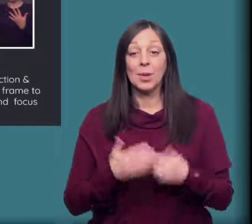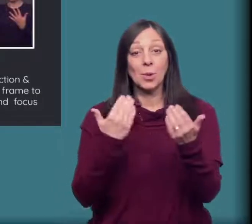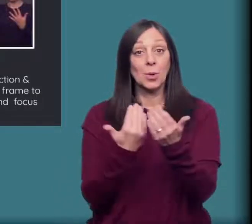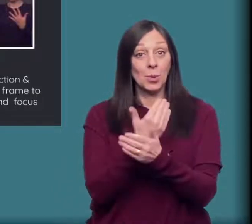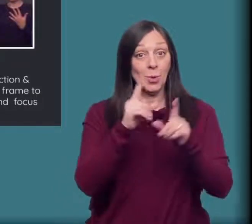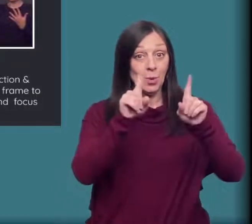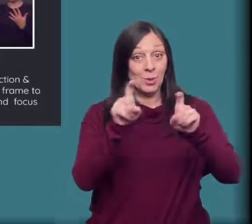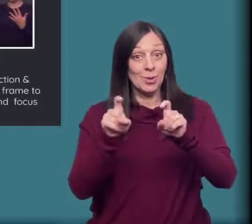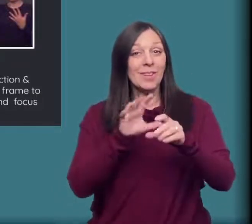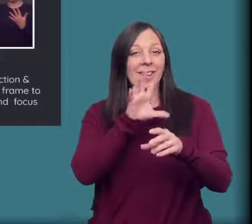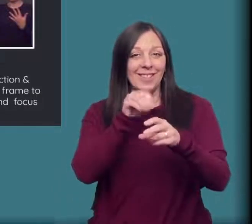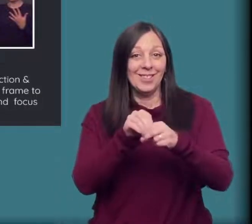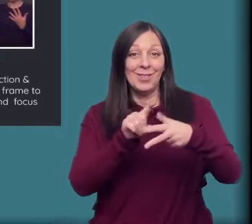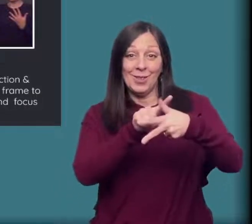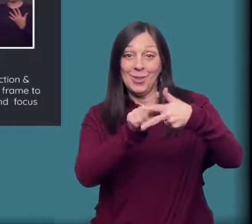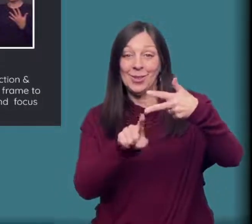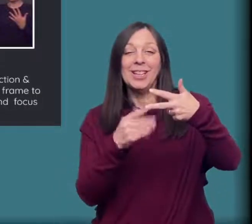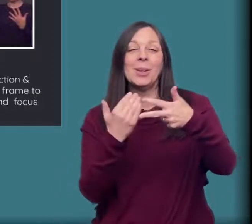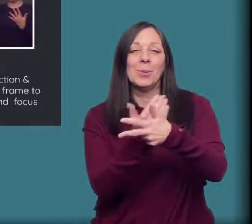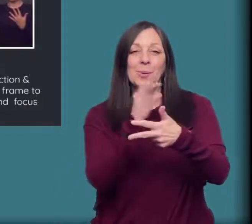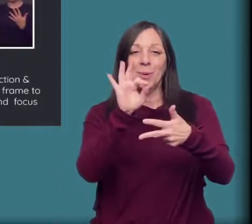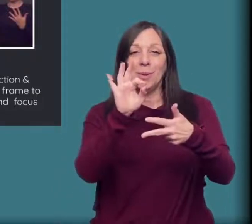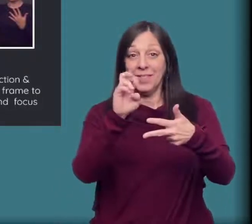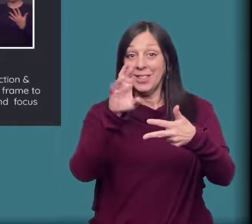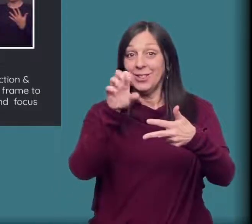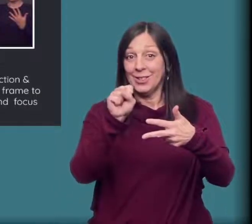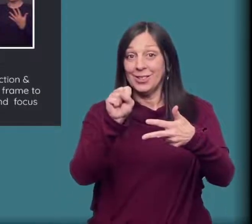we chose to include an assortment of design options across the question types, giving